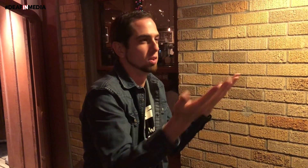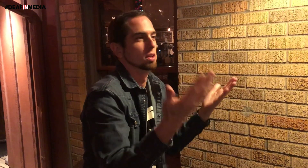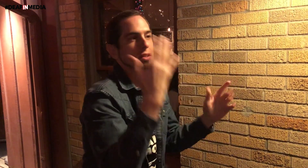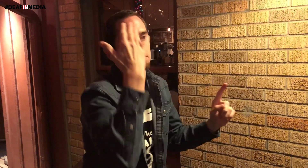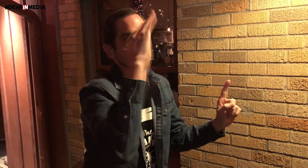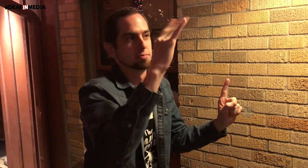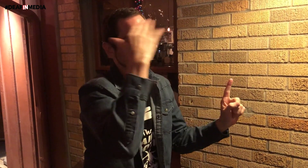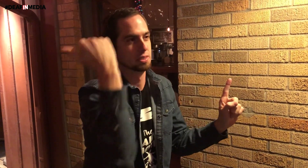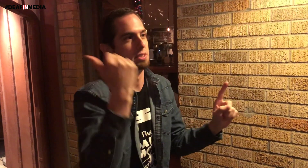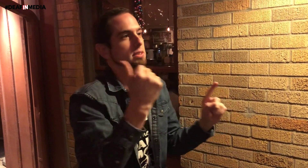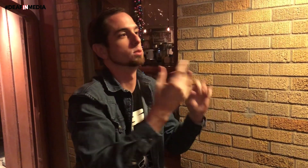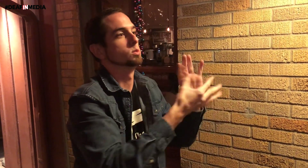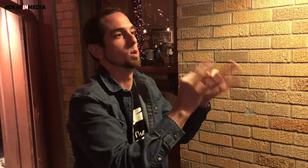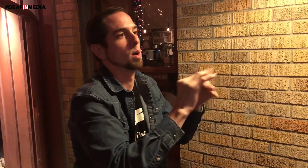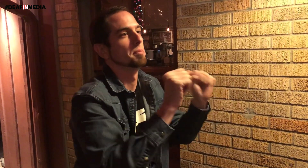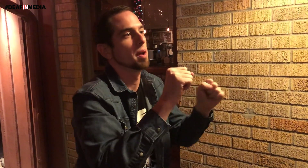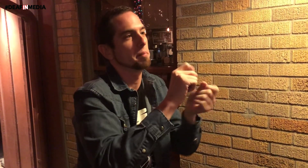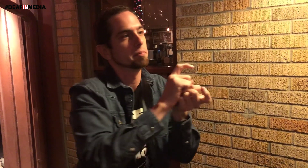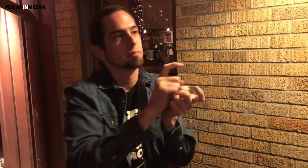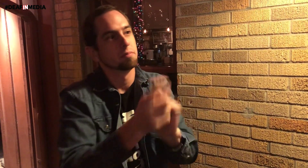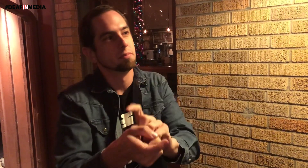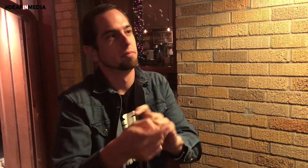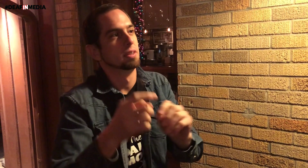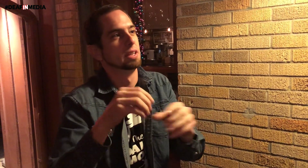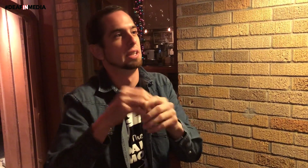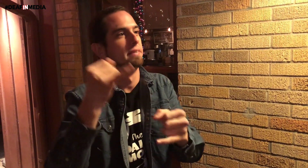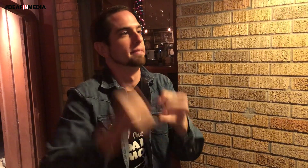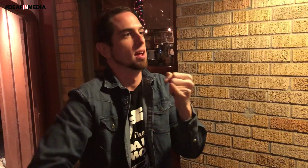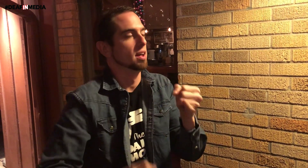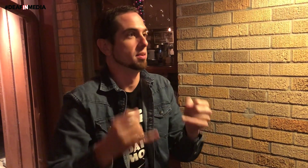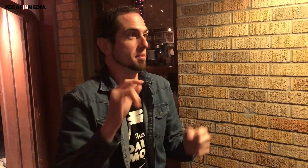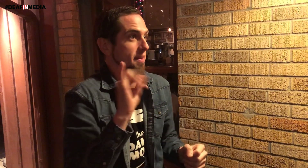I don't know, because the story may have changed over the final.